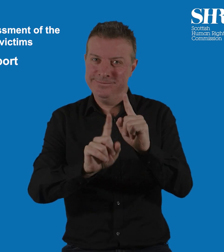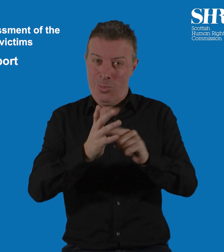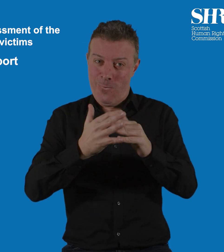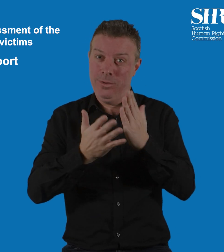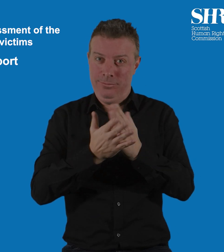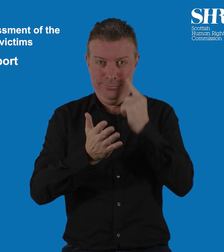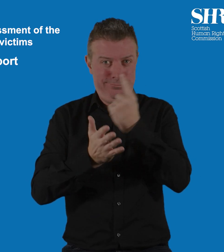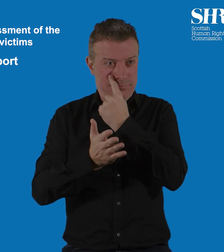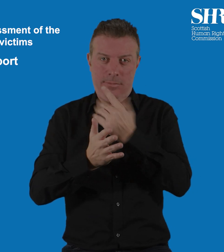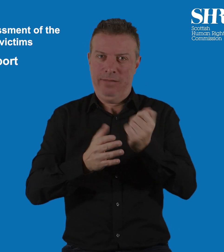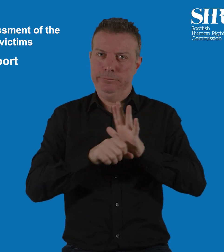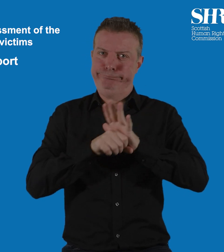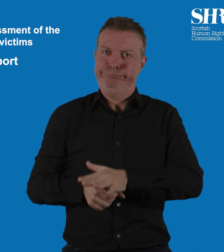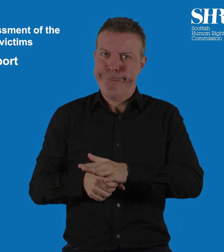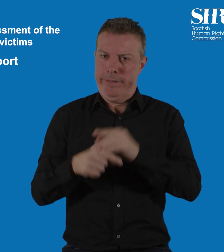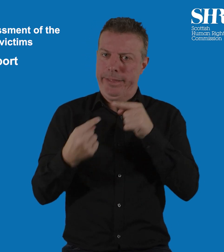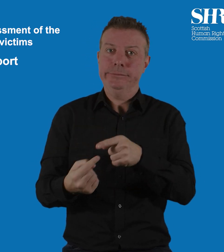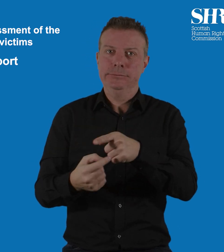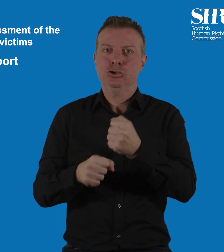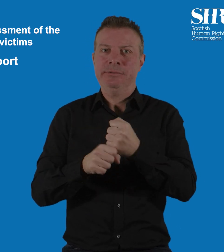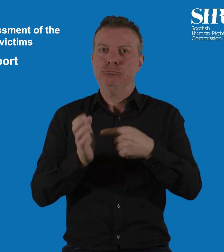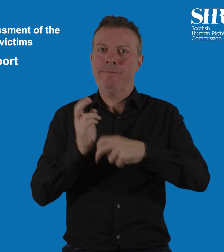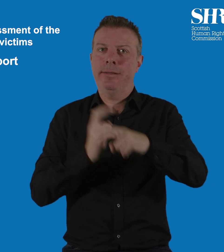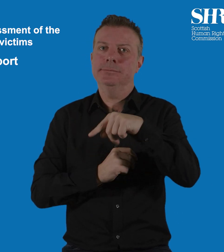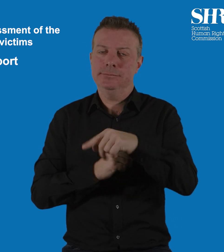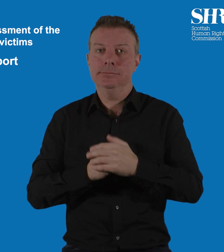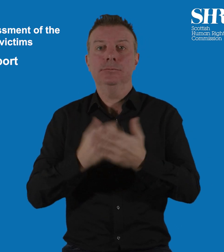but these laws reflected prejudice against Gypsy Travellers.